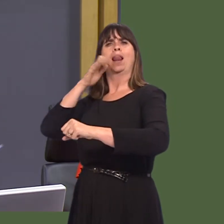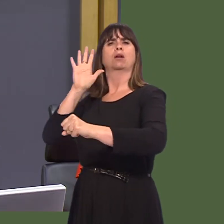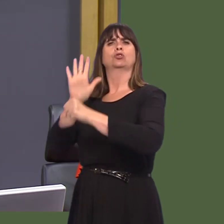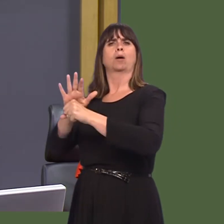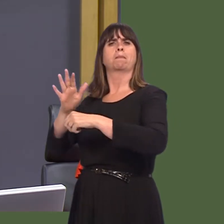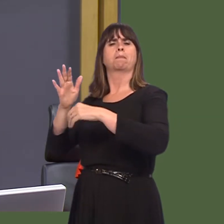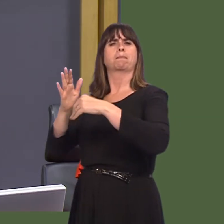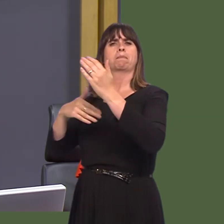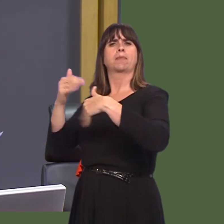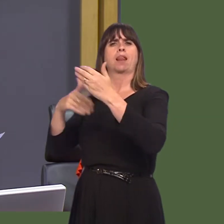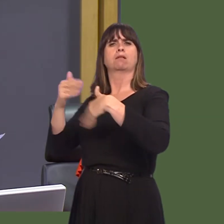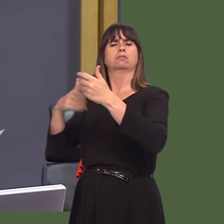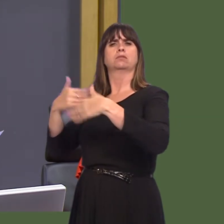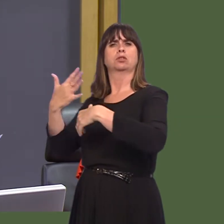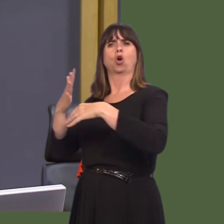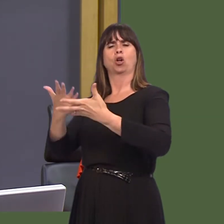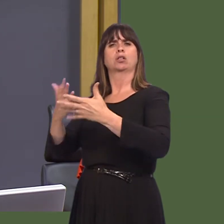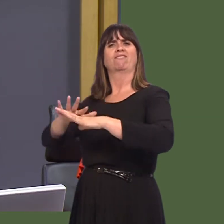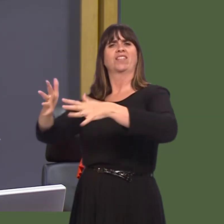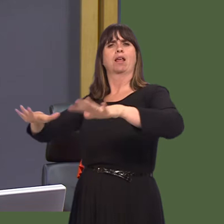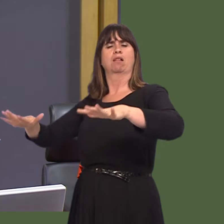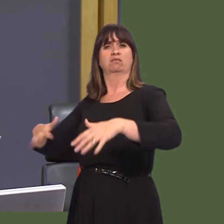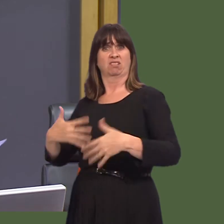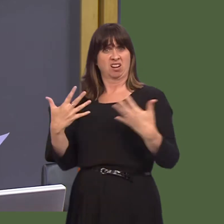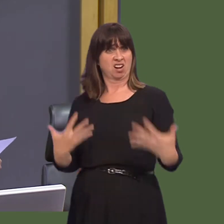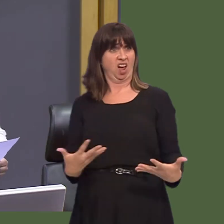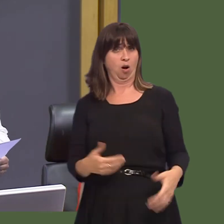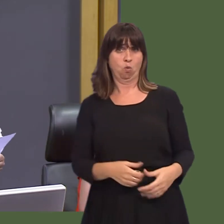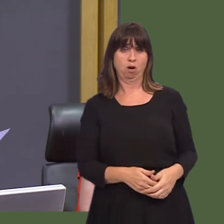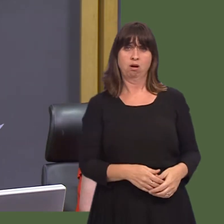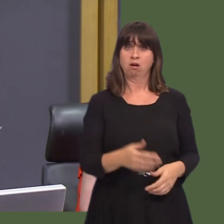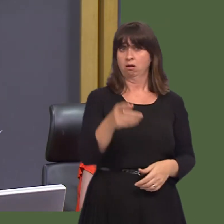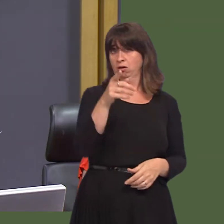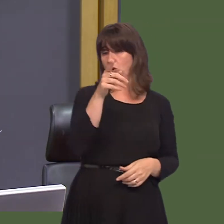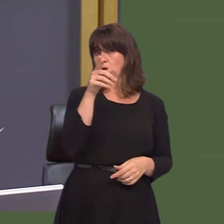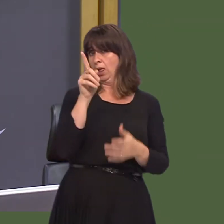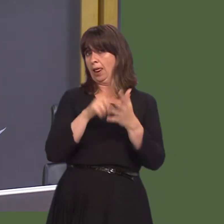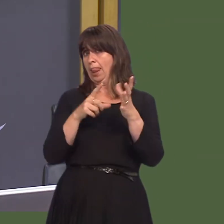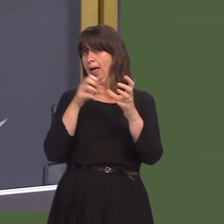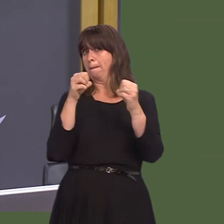Your Labour colleagues stood in the green fields, and I quote, for the record, 'Labour